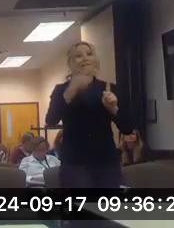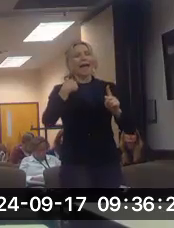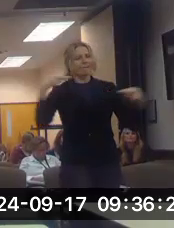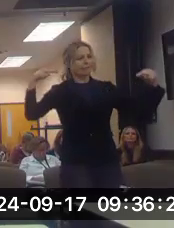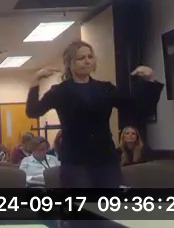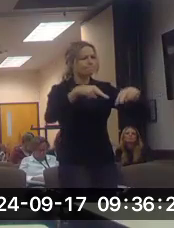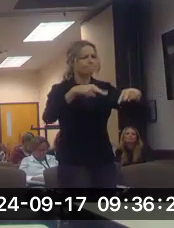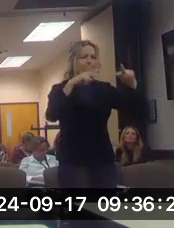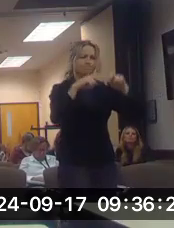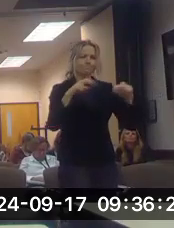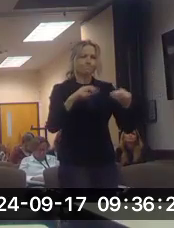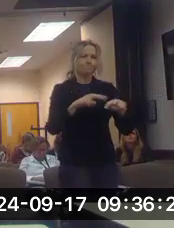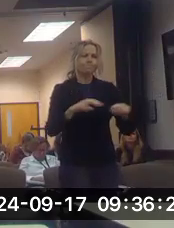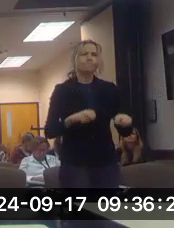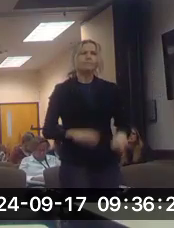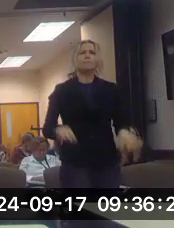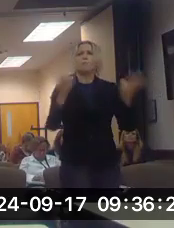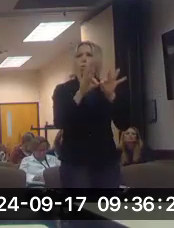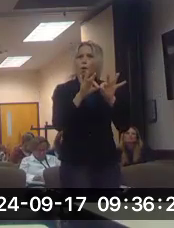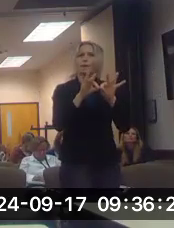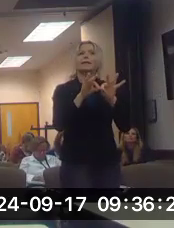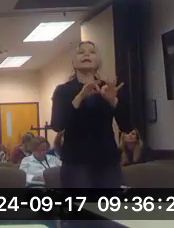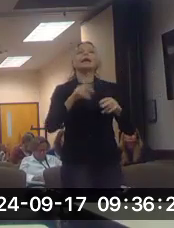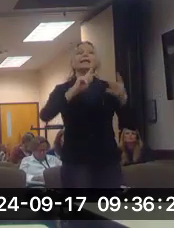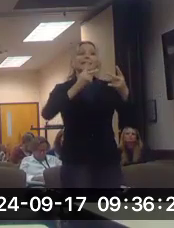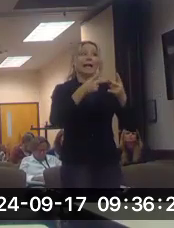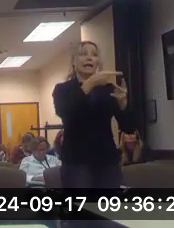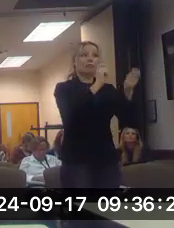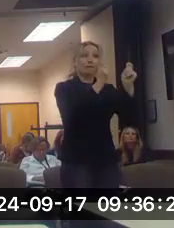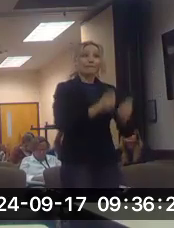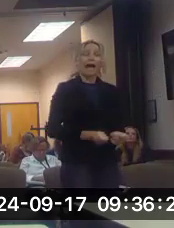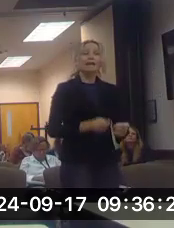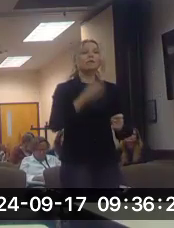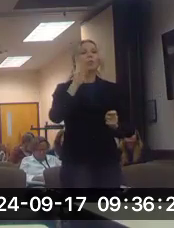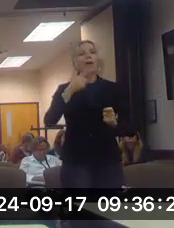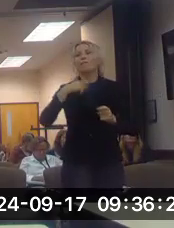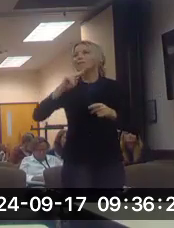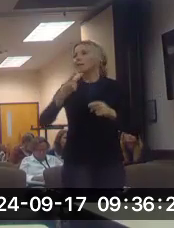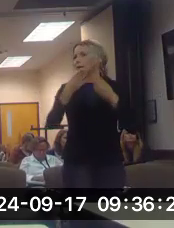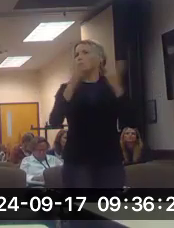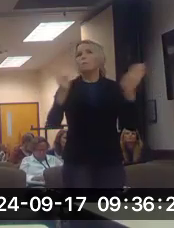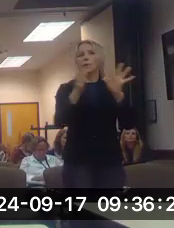Reginald Parson: The second revision while undergoing a second public comment period may still lack the comprehensive legislative oversight